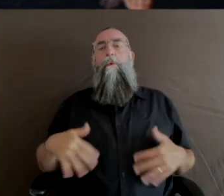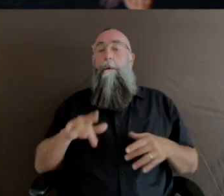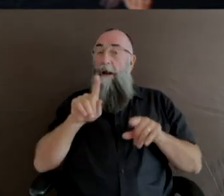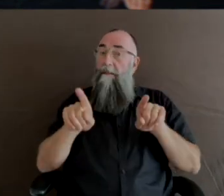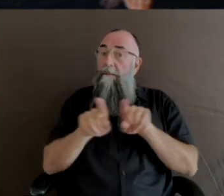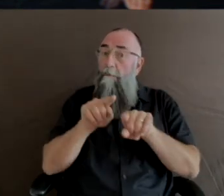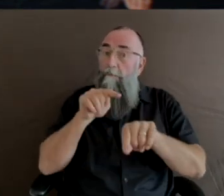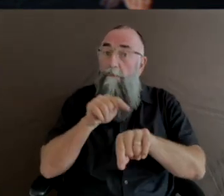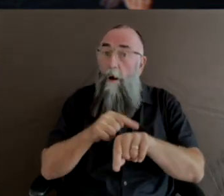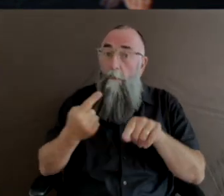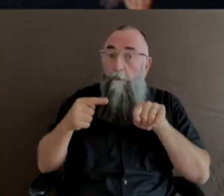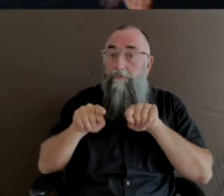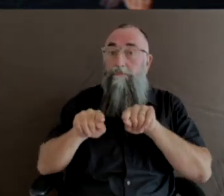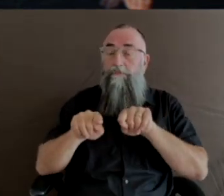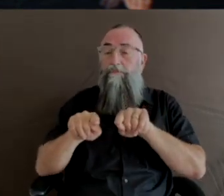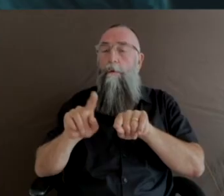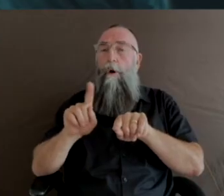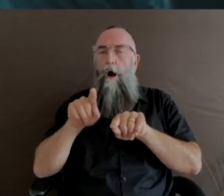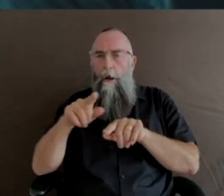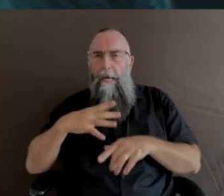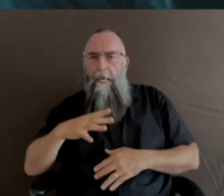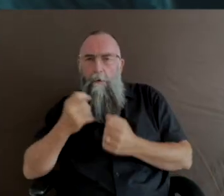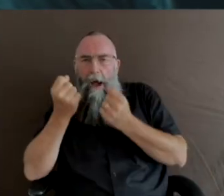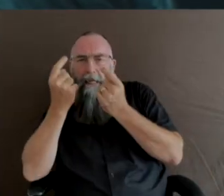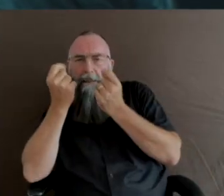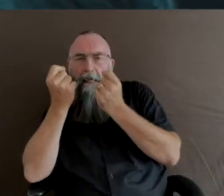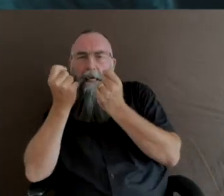it was exploring the possibilities for using